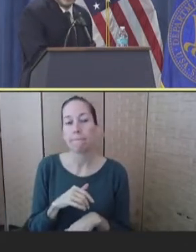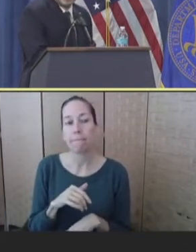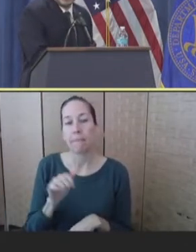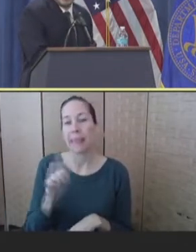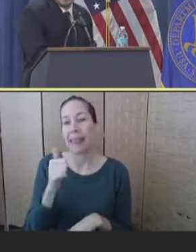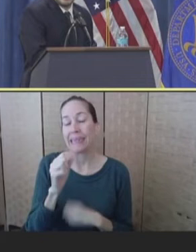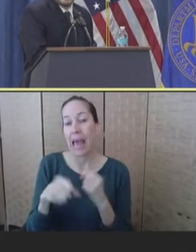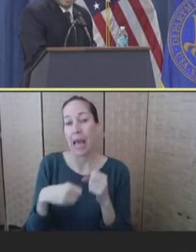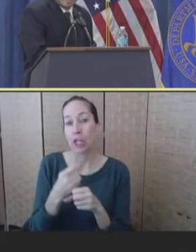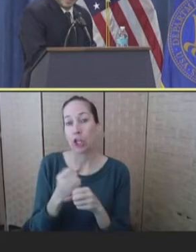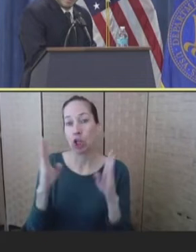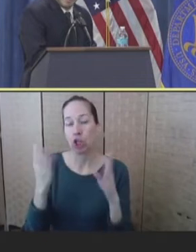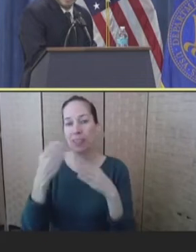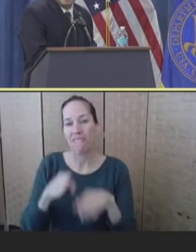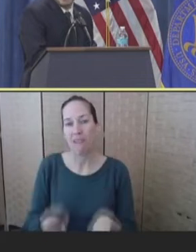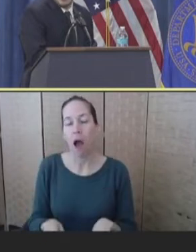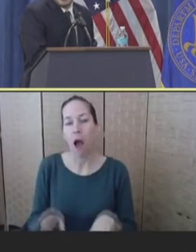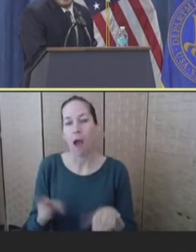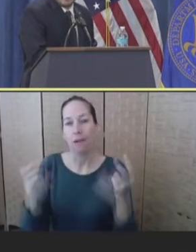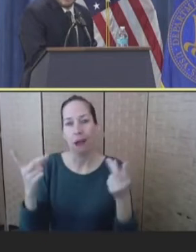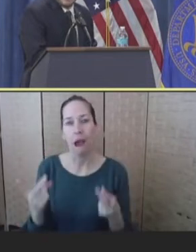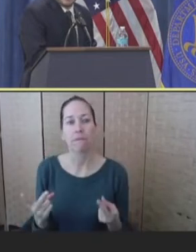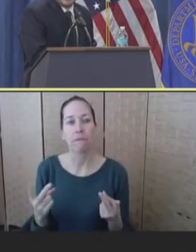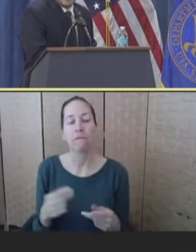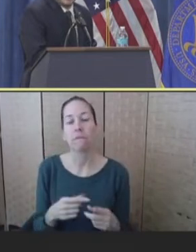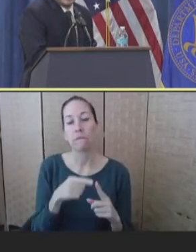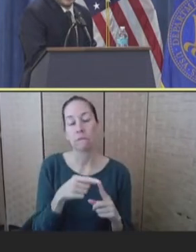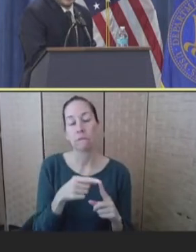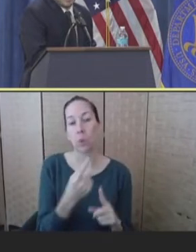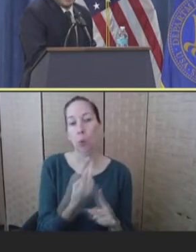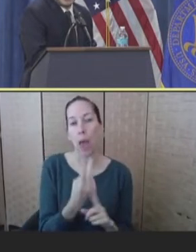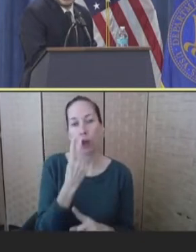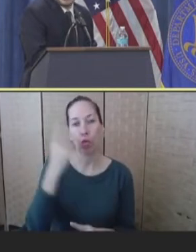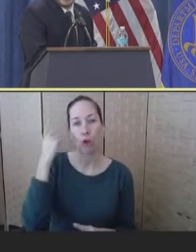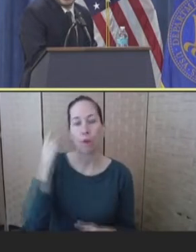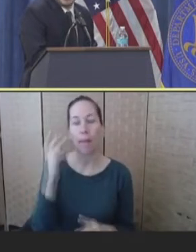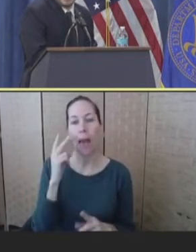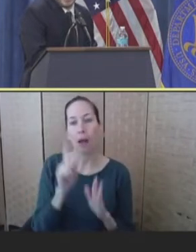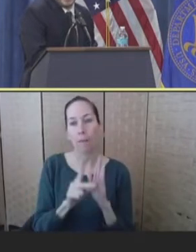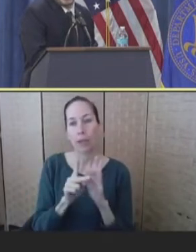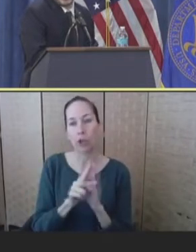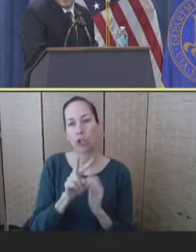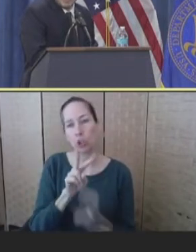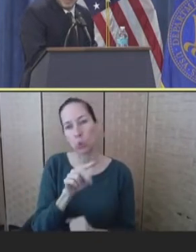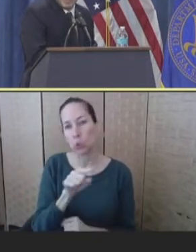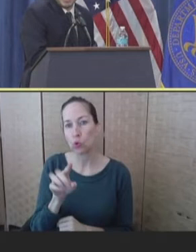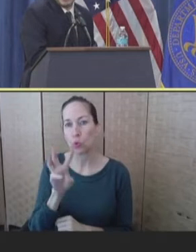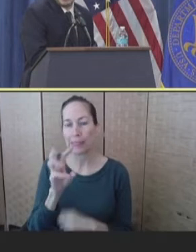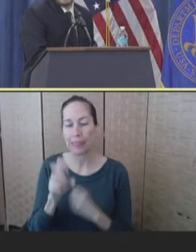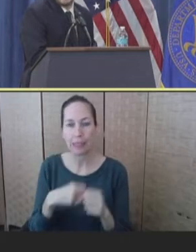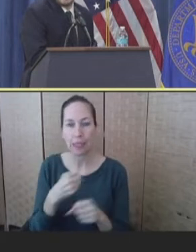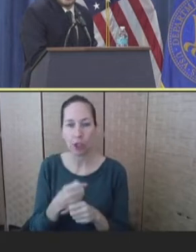So, one look back period, which ranged from two to six years depending on the specific analysis.